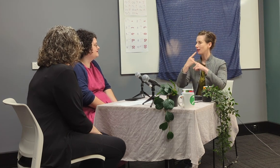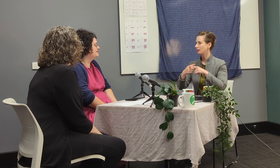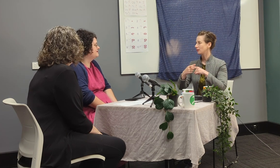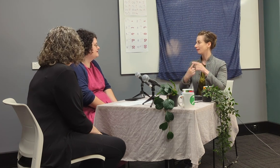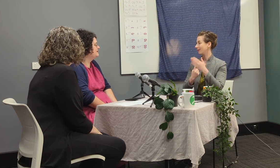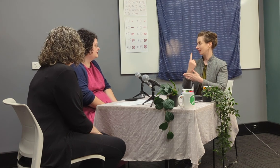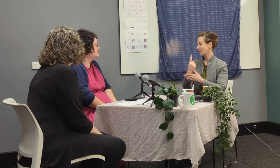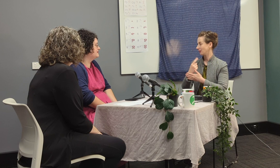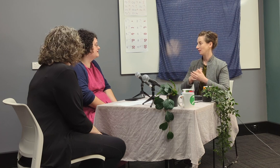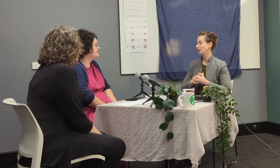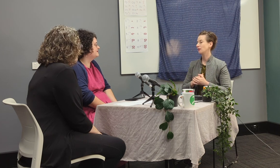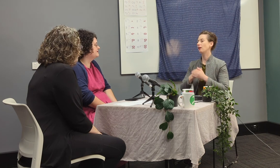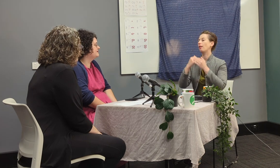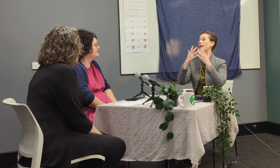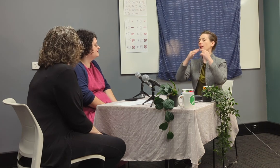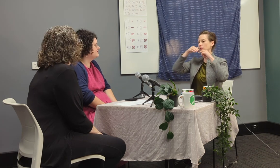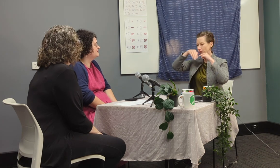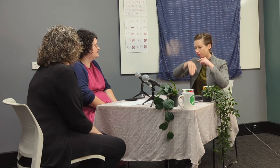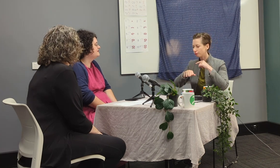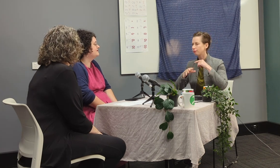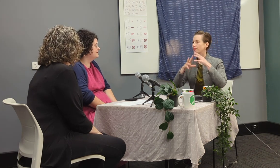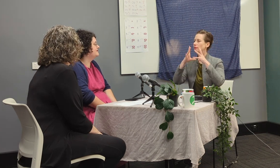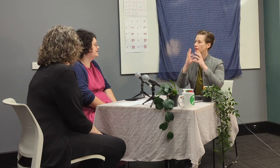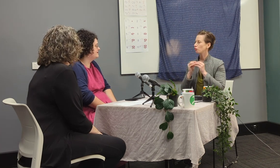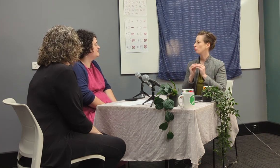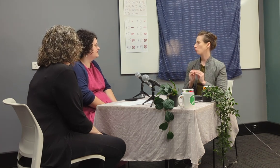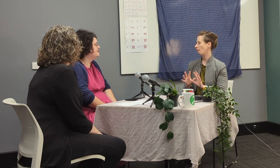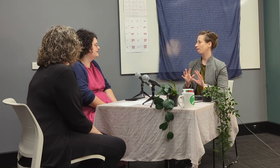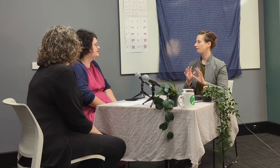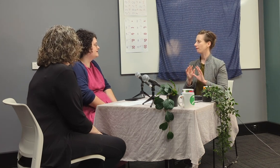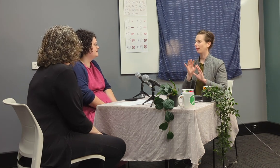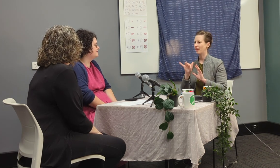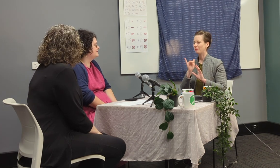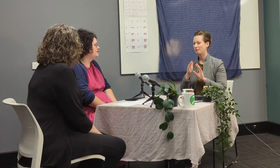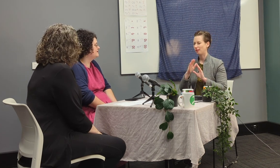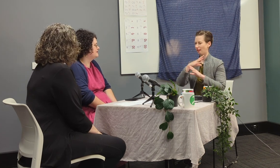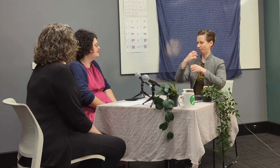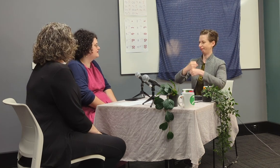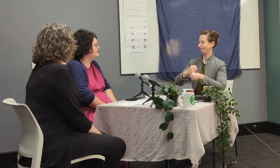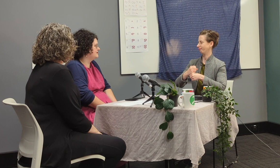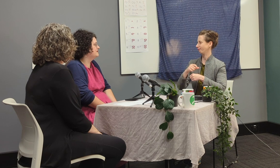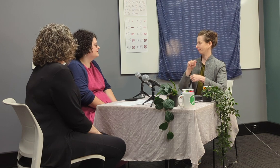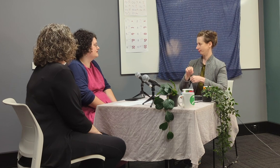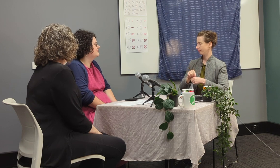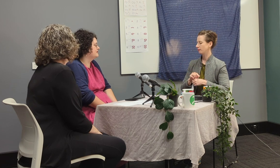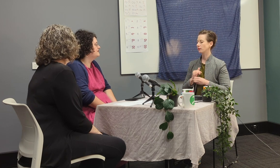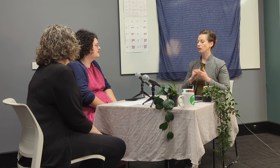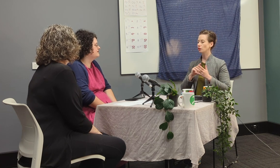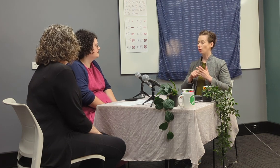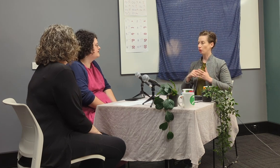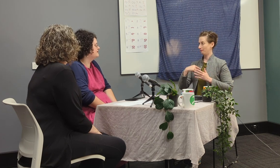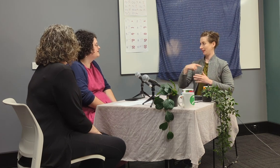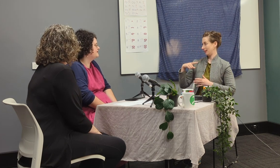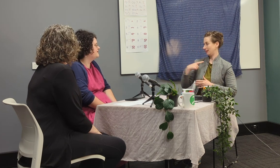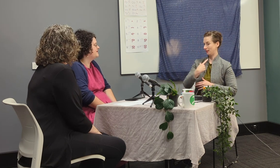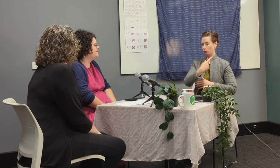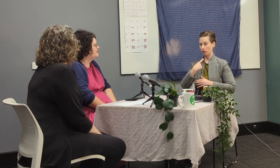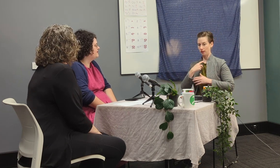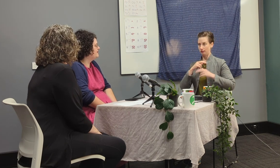Then it becomes the climax of the event and the resolution at the end – or the summary.